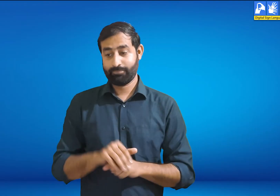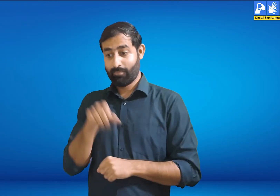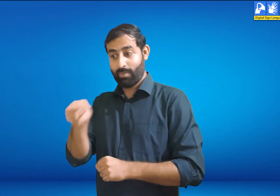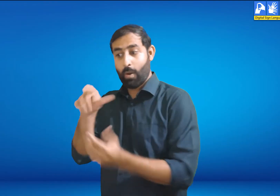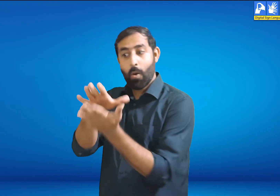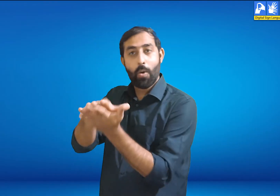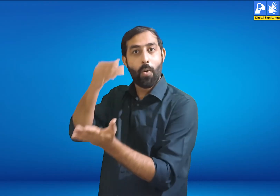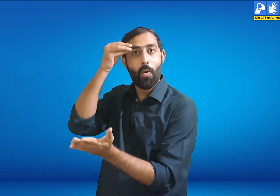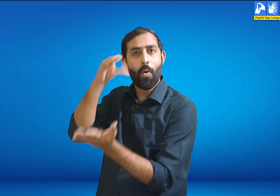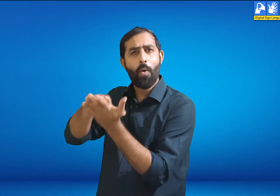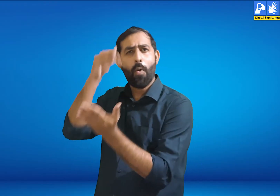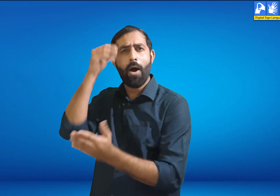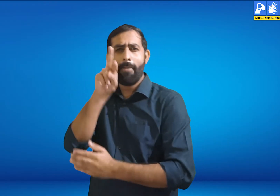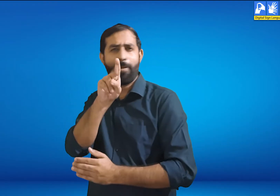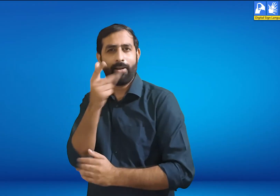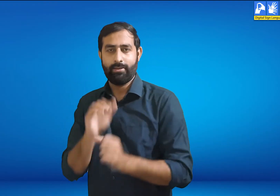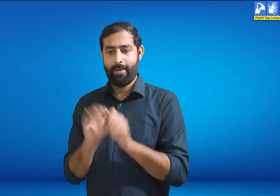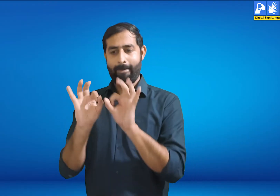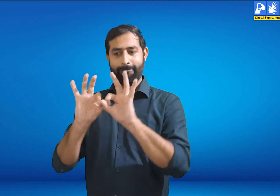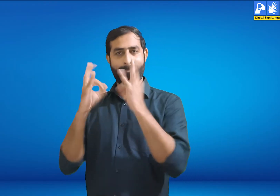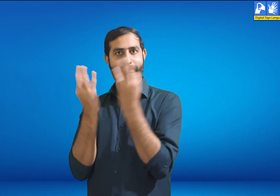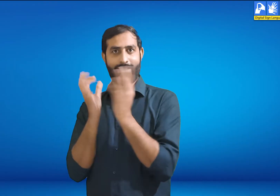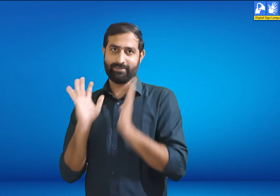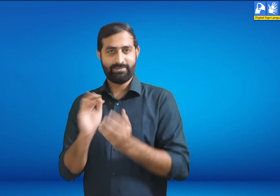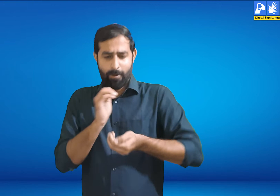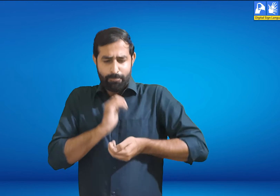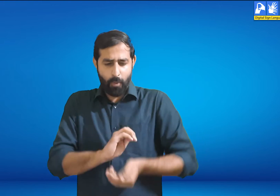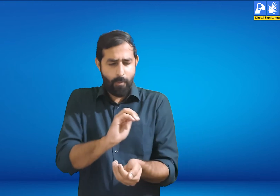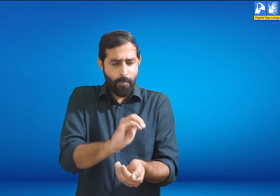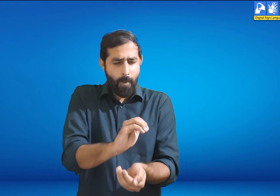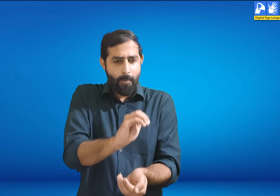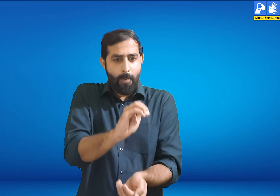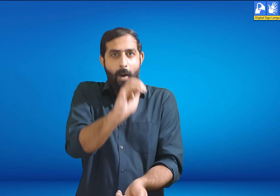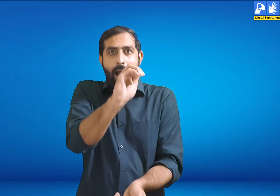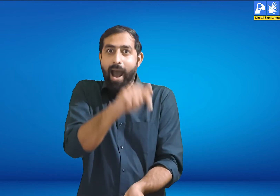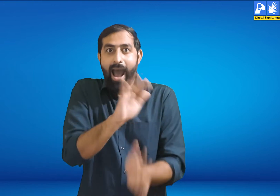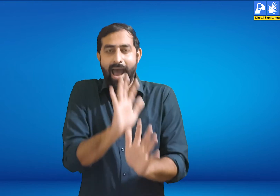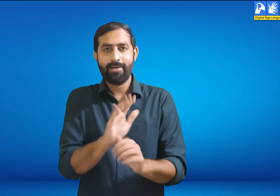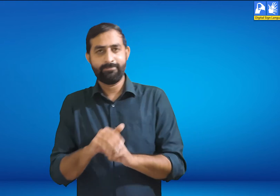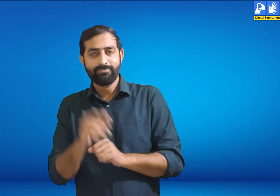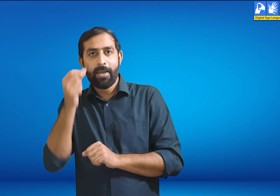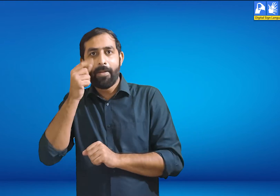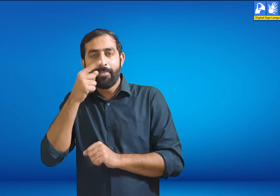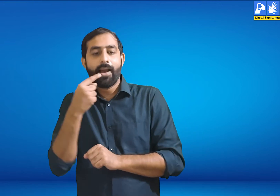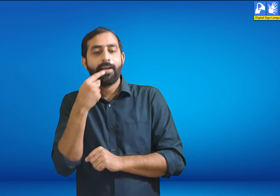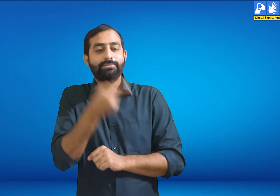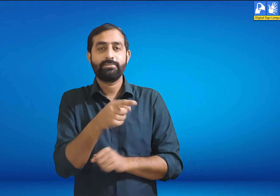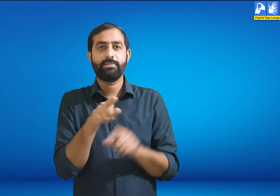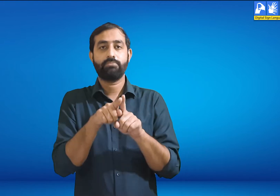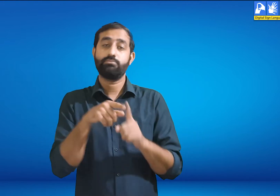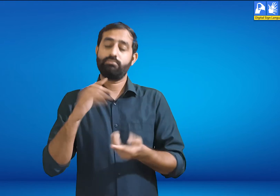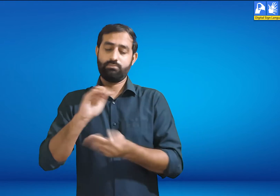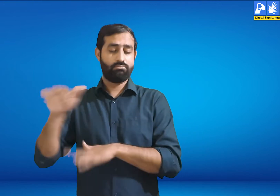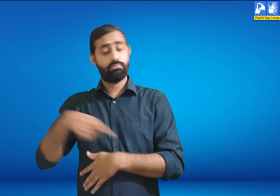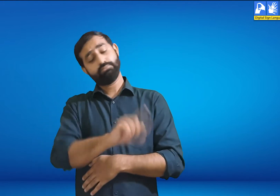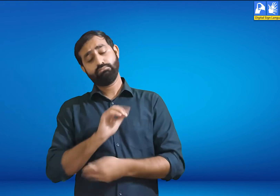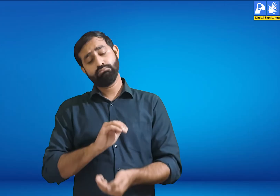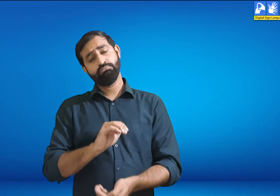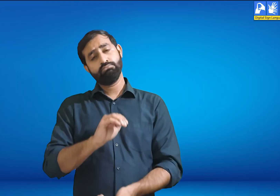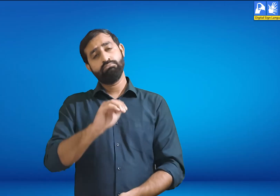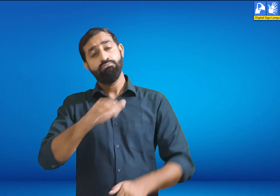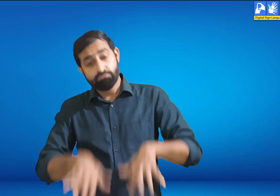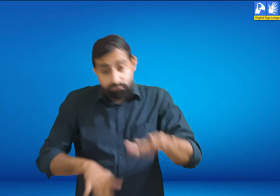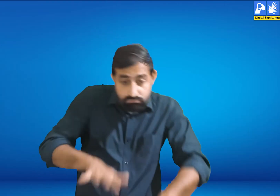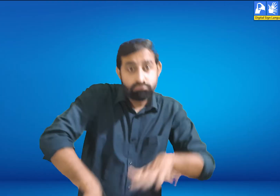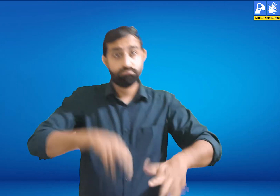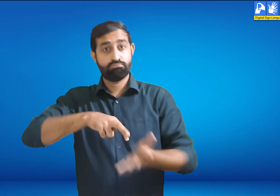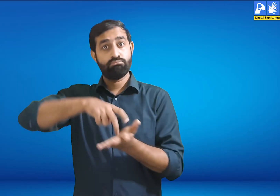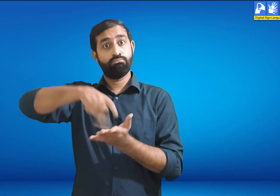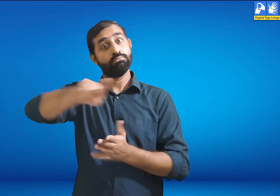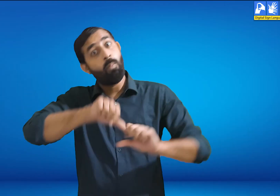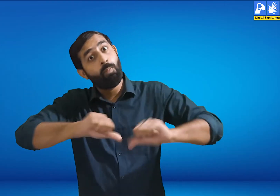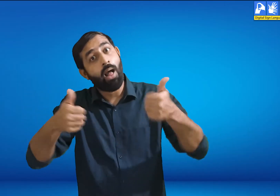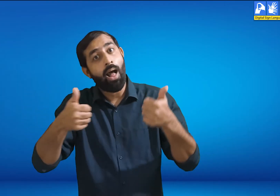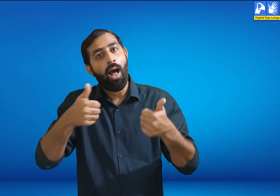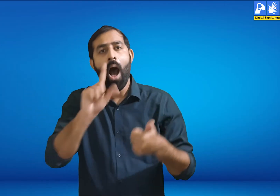Learning refers to the act of obtaining new skills, behaviors, knowledge, values or customs.